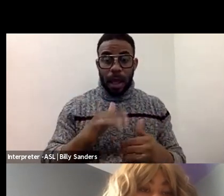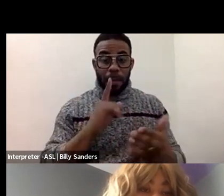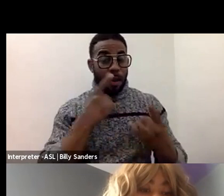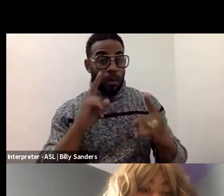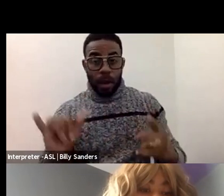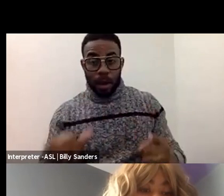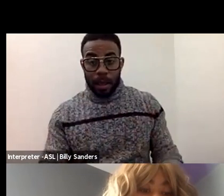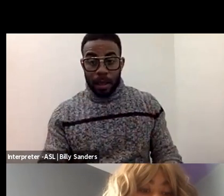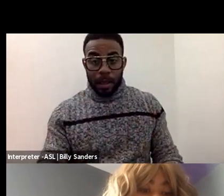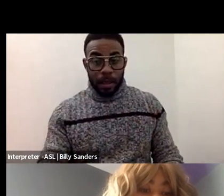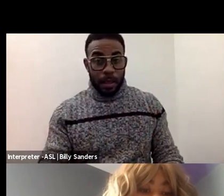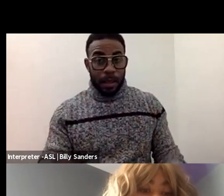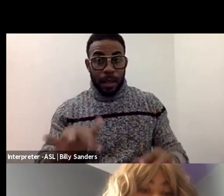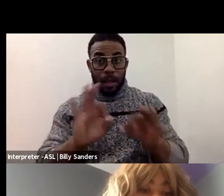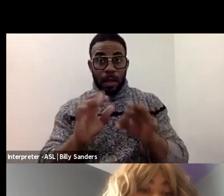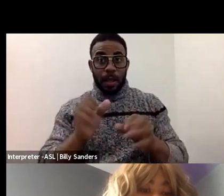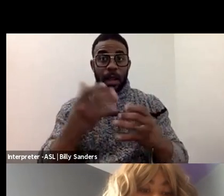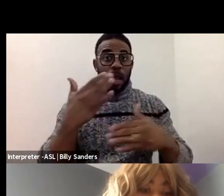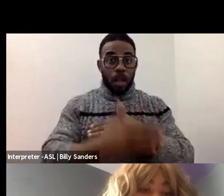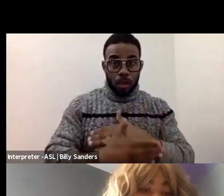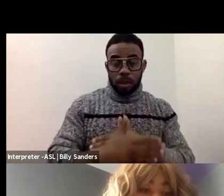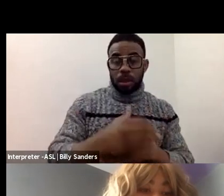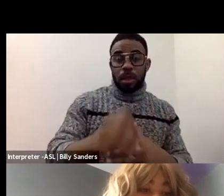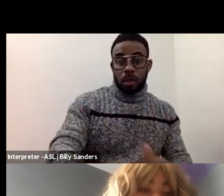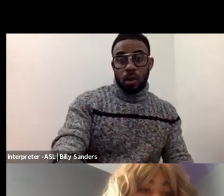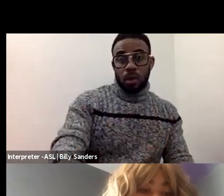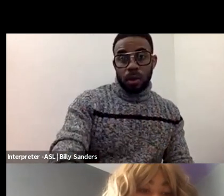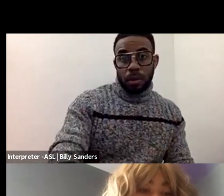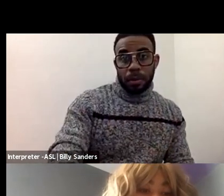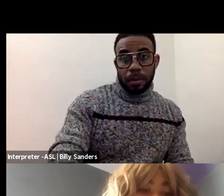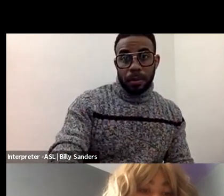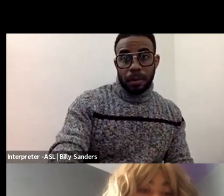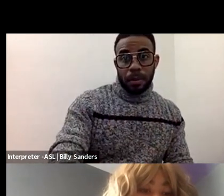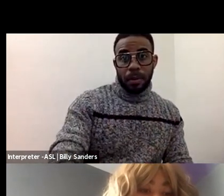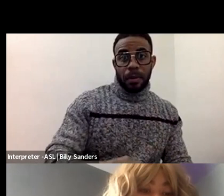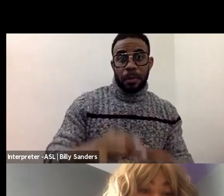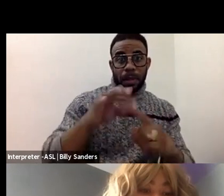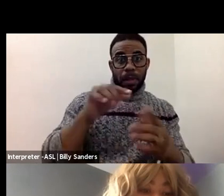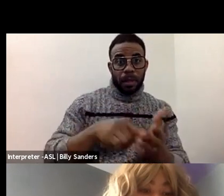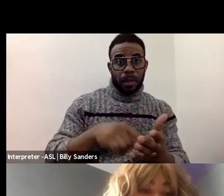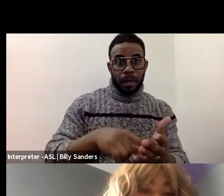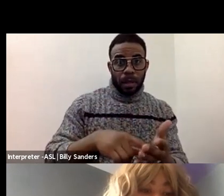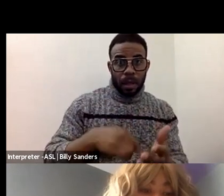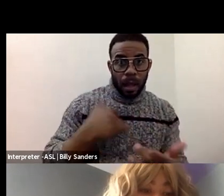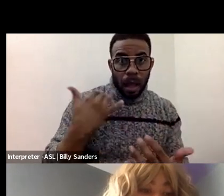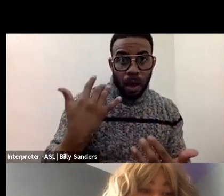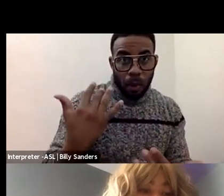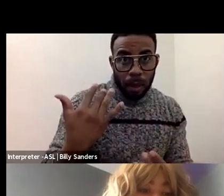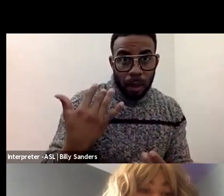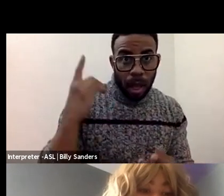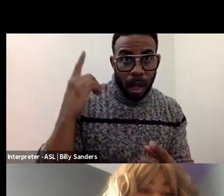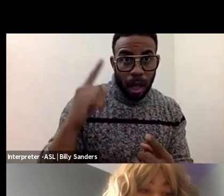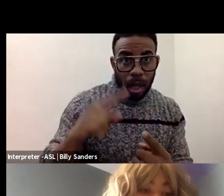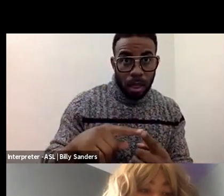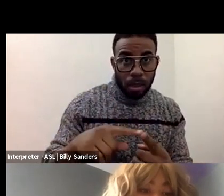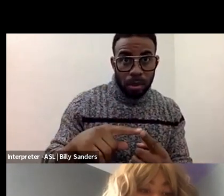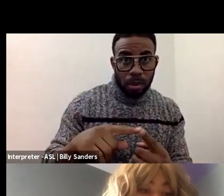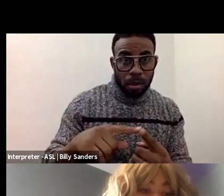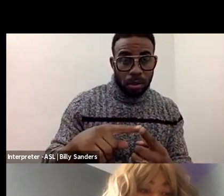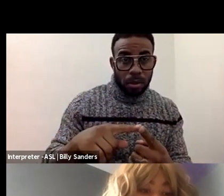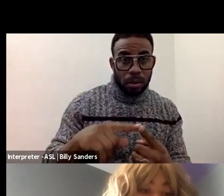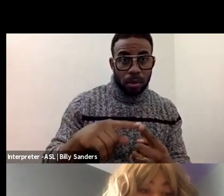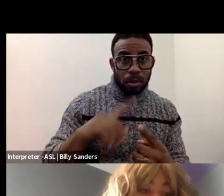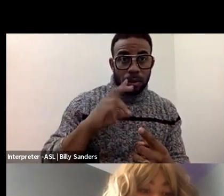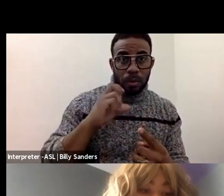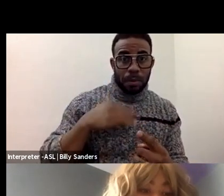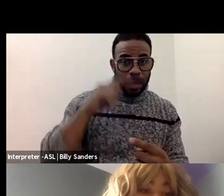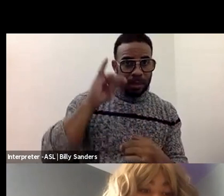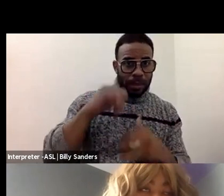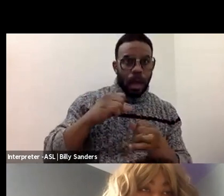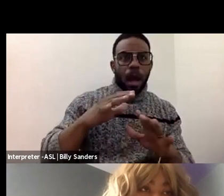or interpret in another country. Particularly I waited until it was my senior year to study